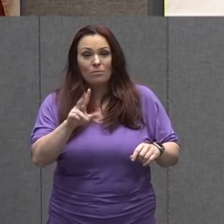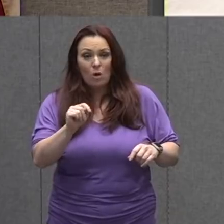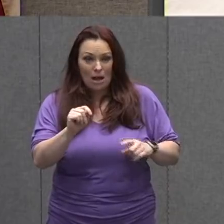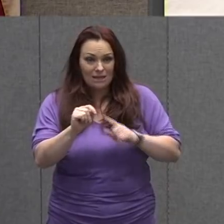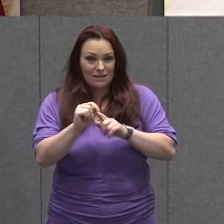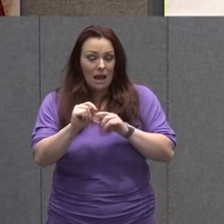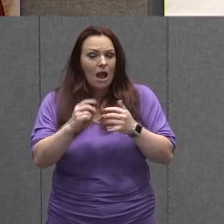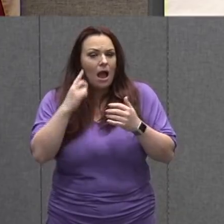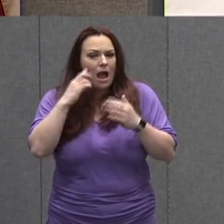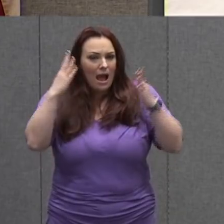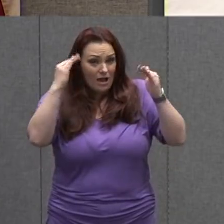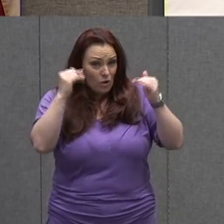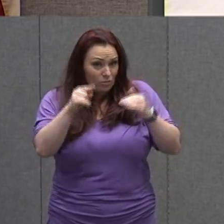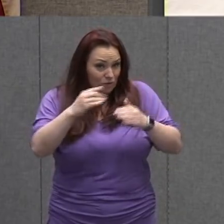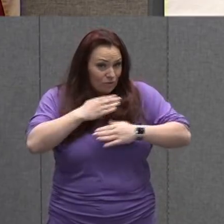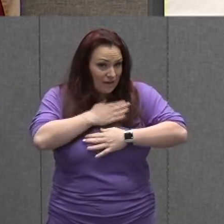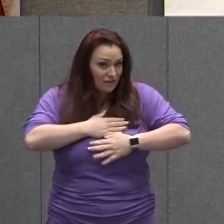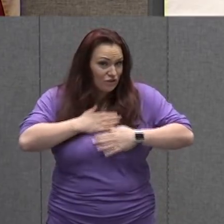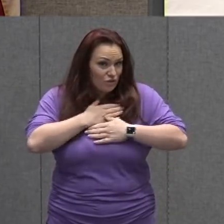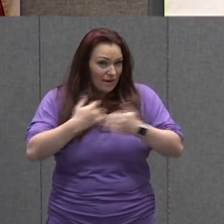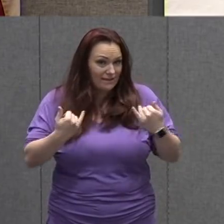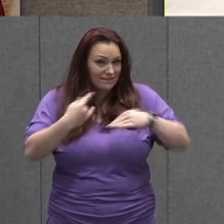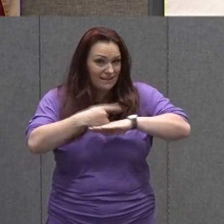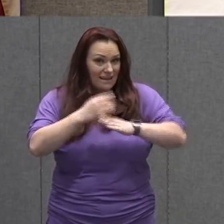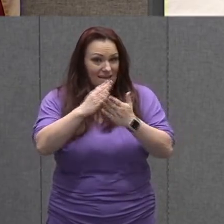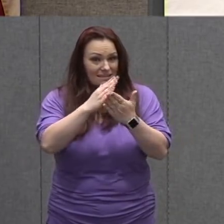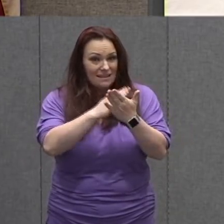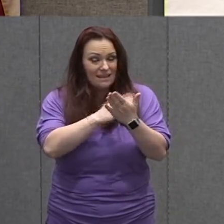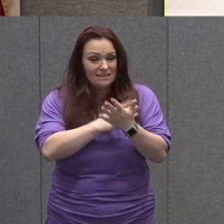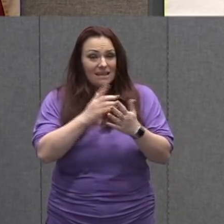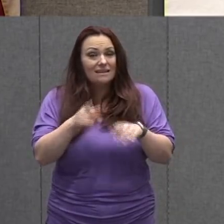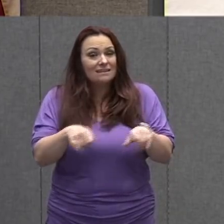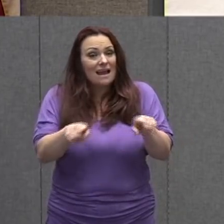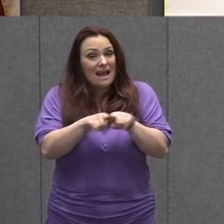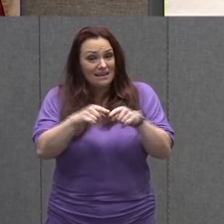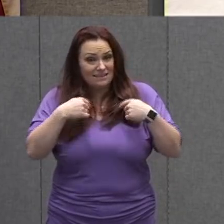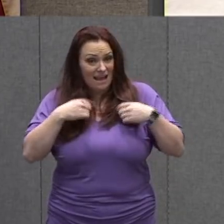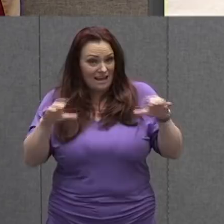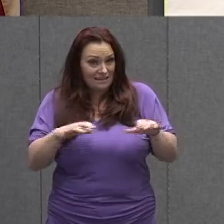as much as I did. I learned so much from Miss Kay about how seeds are dispersed